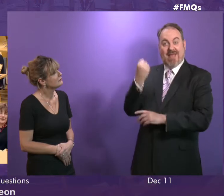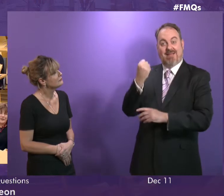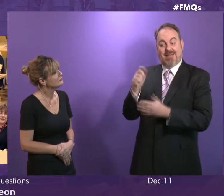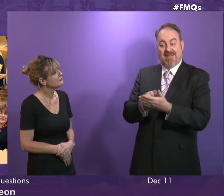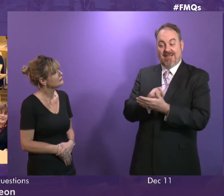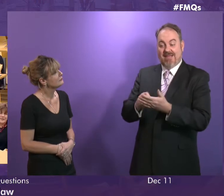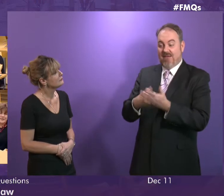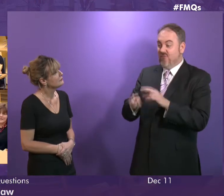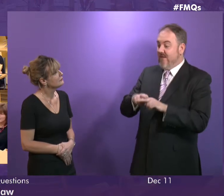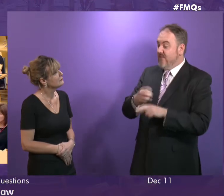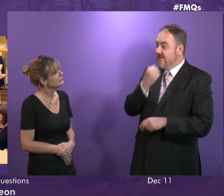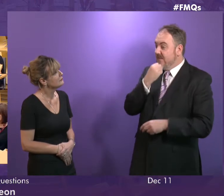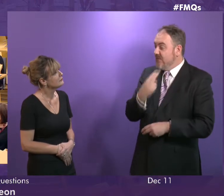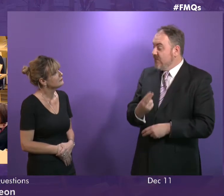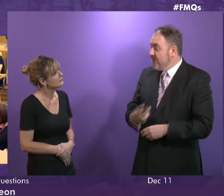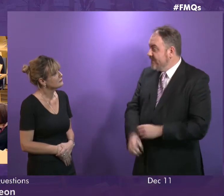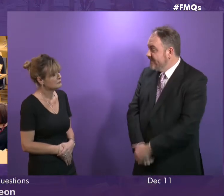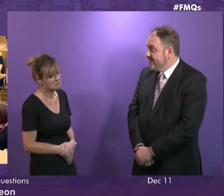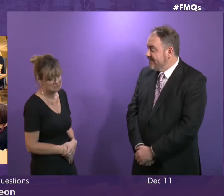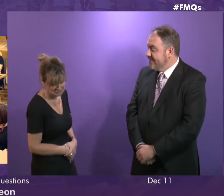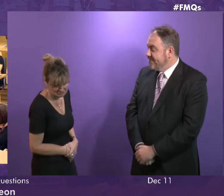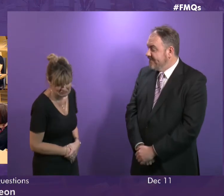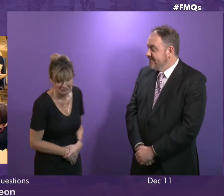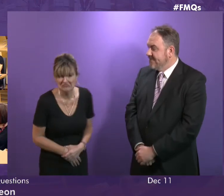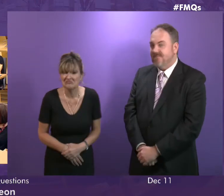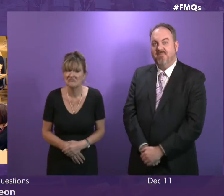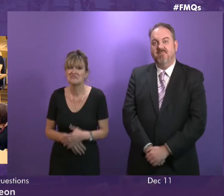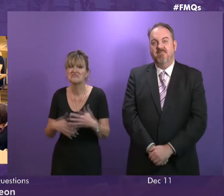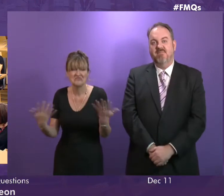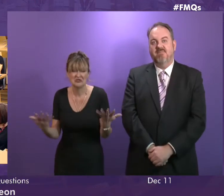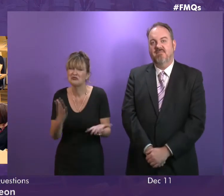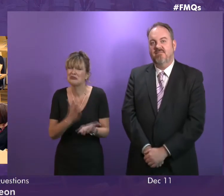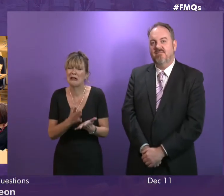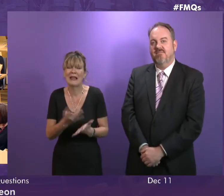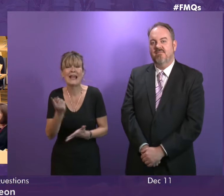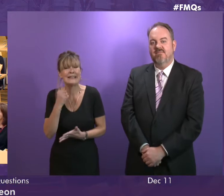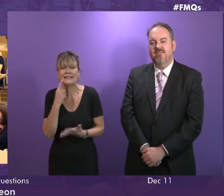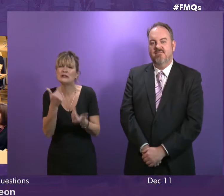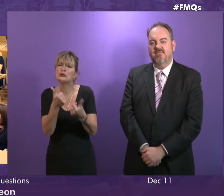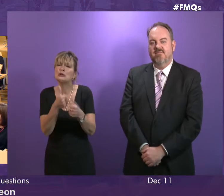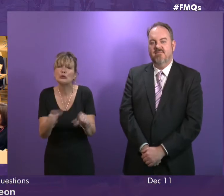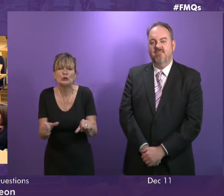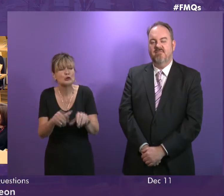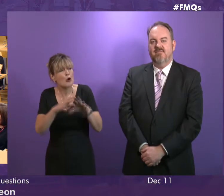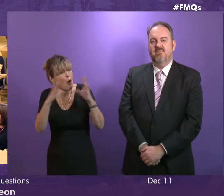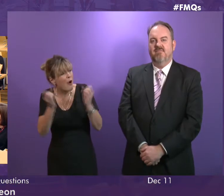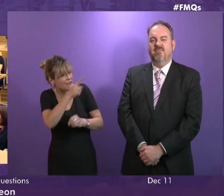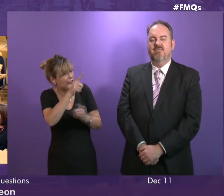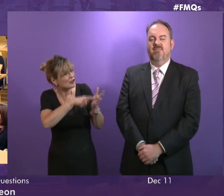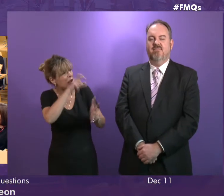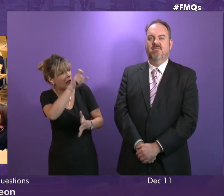There is an easy solution to all the worries that Jackson Carlaw clearly has, and it is